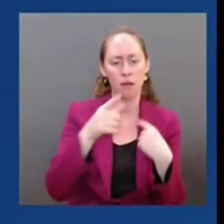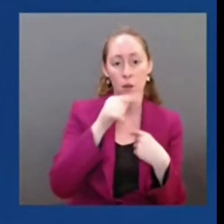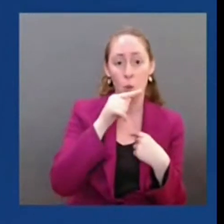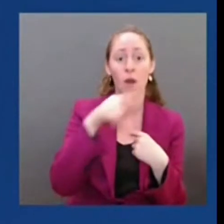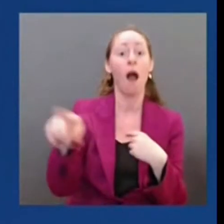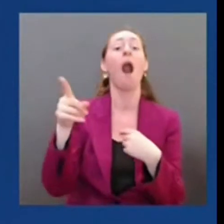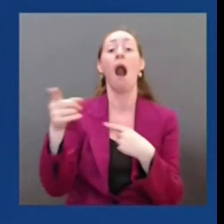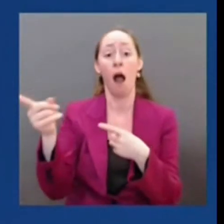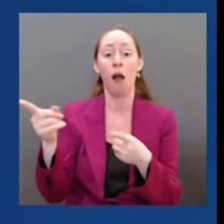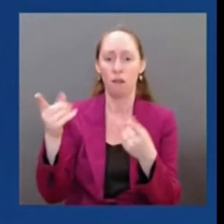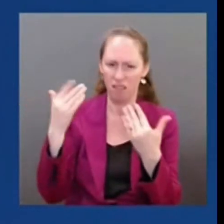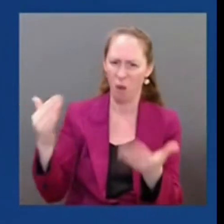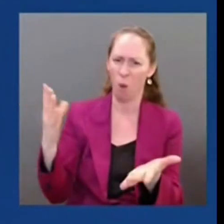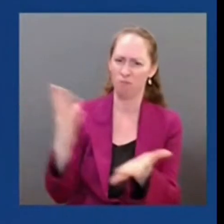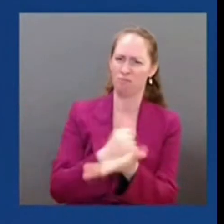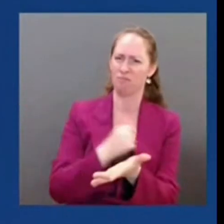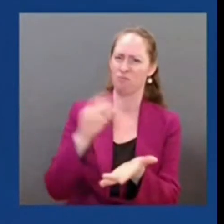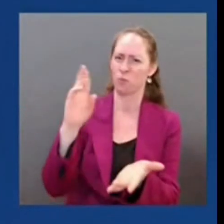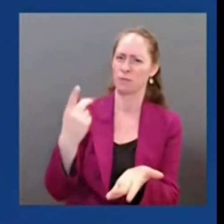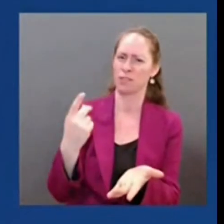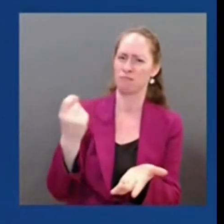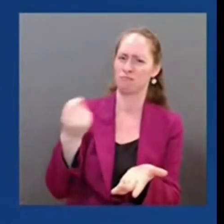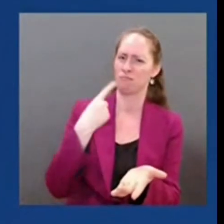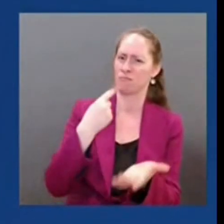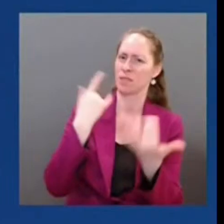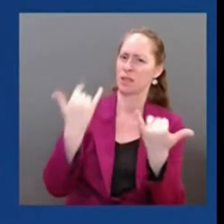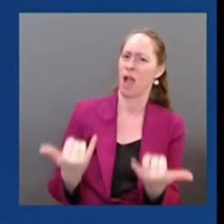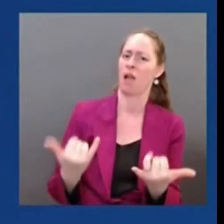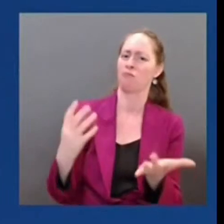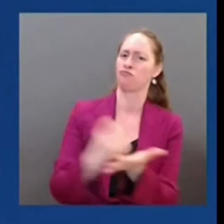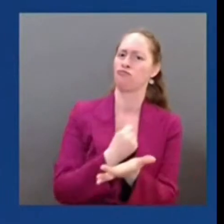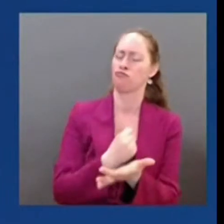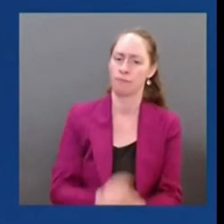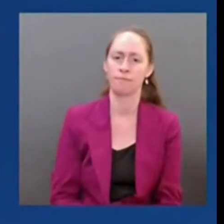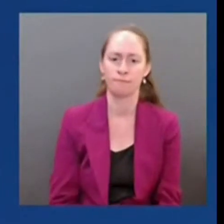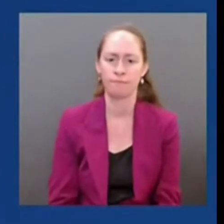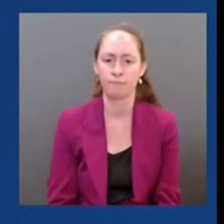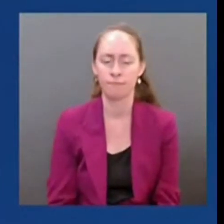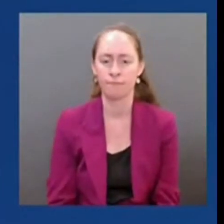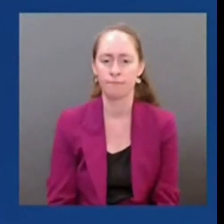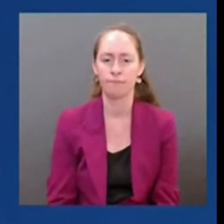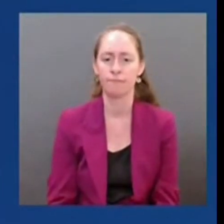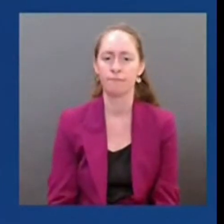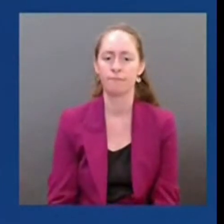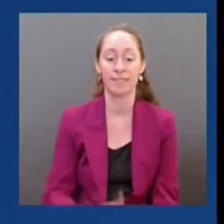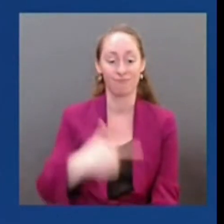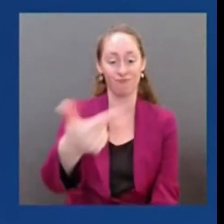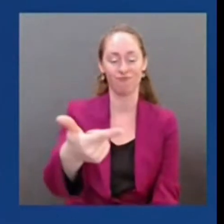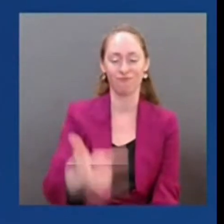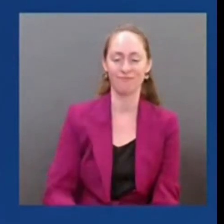ELIGIBLE, AND THEN MAKING SURE THAT AS PEOPLE ARE ELIGIBLE GET THE PRESCRIPTION IT IS